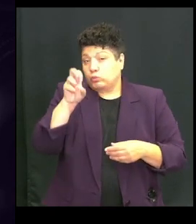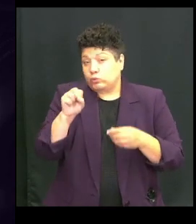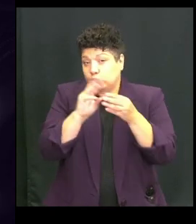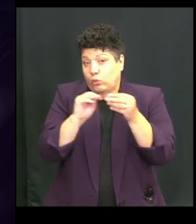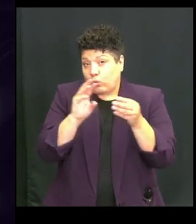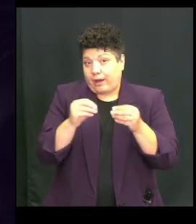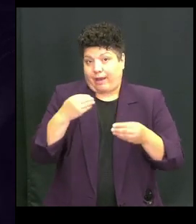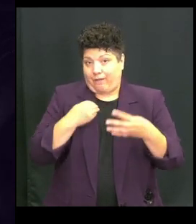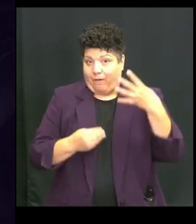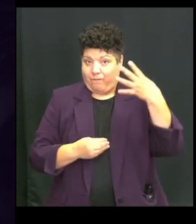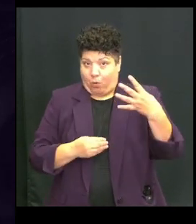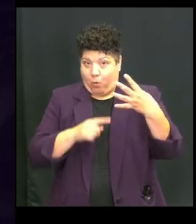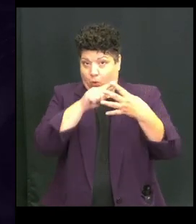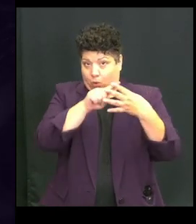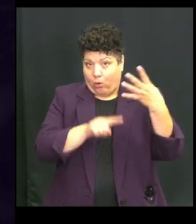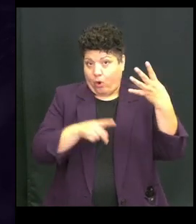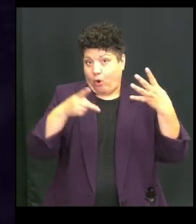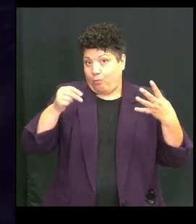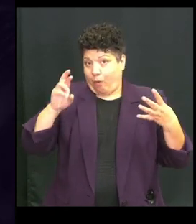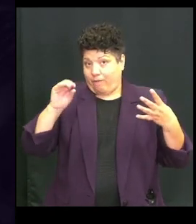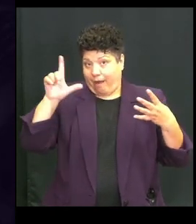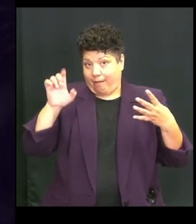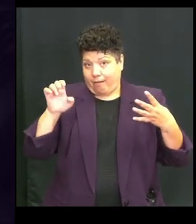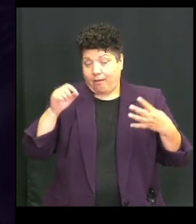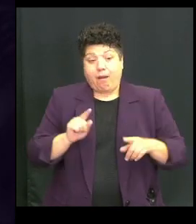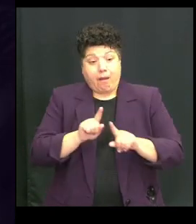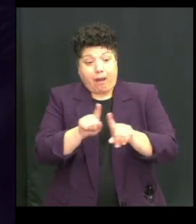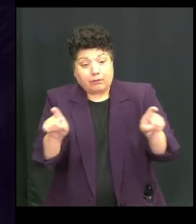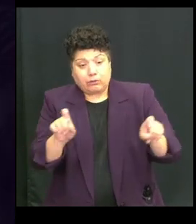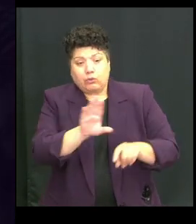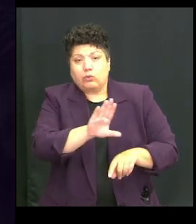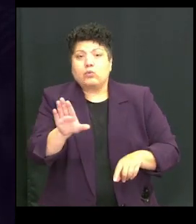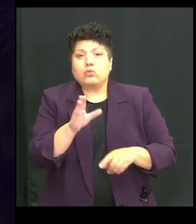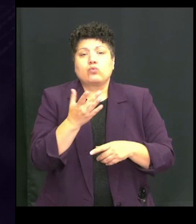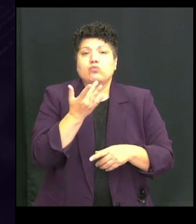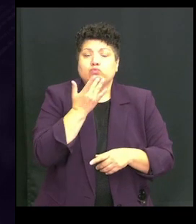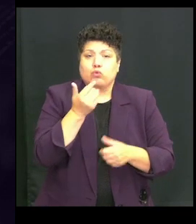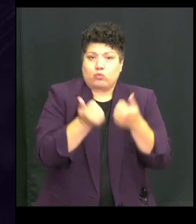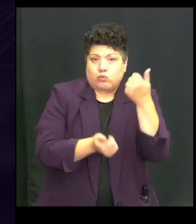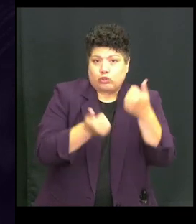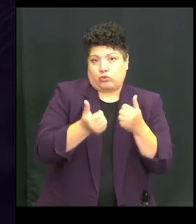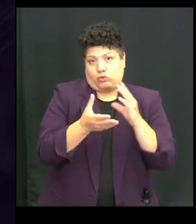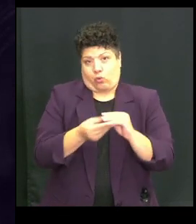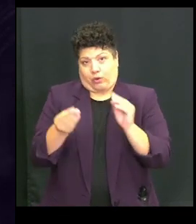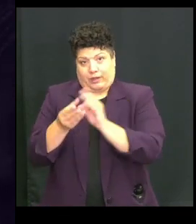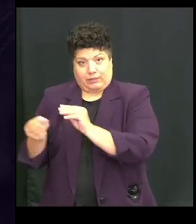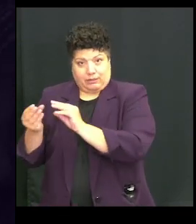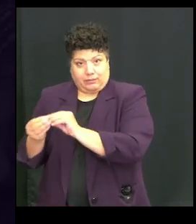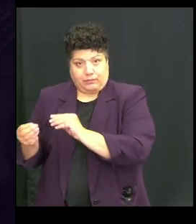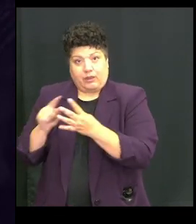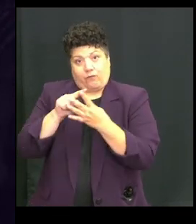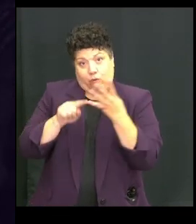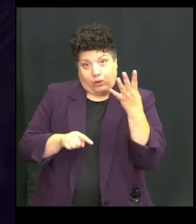They're asked to pick a story that they'd like to read. In these profiles I randomized the source